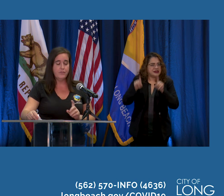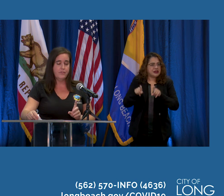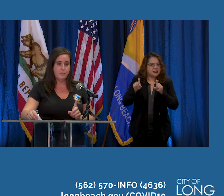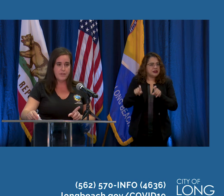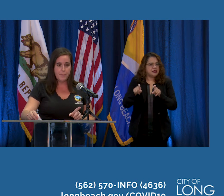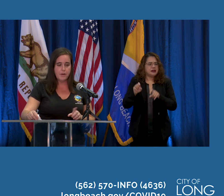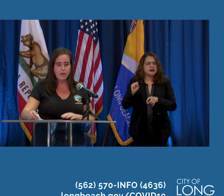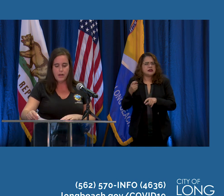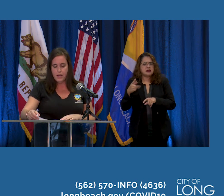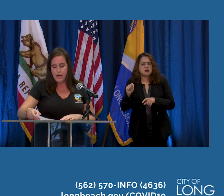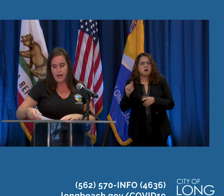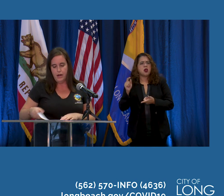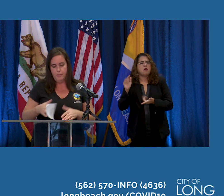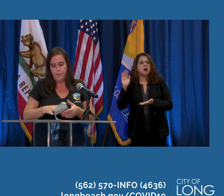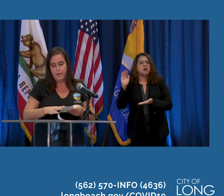to September.